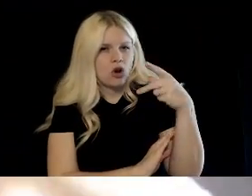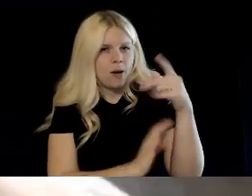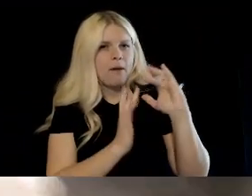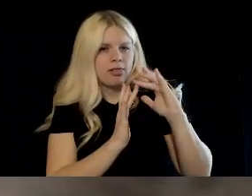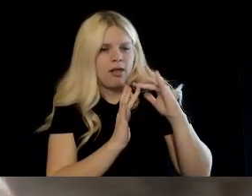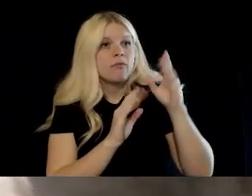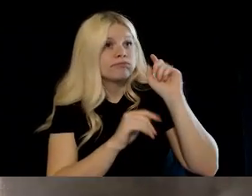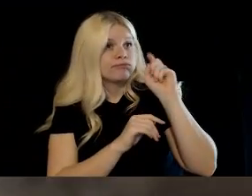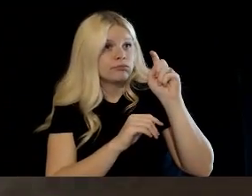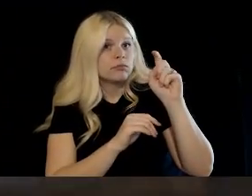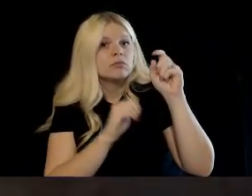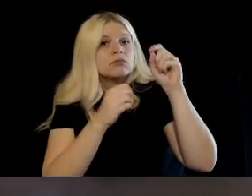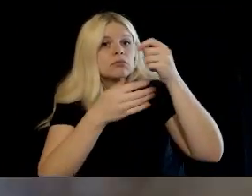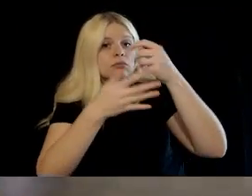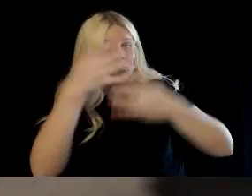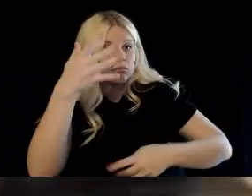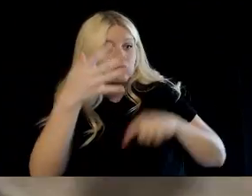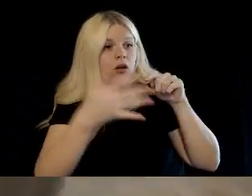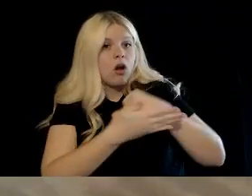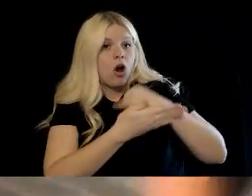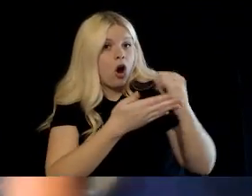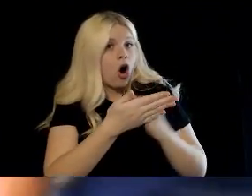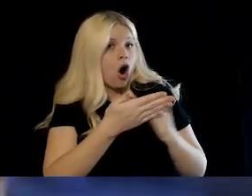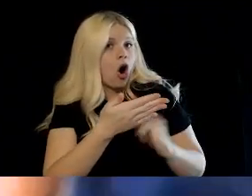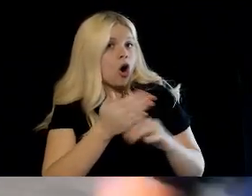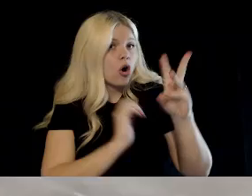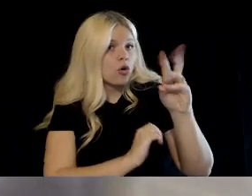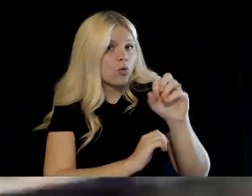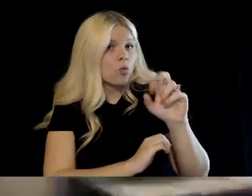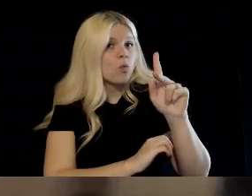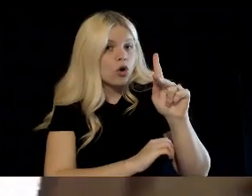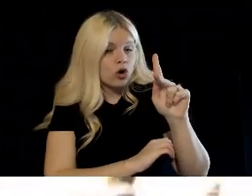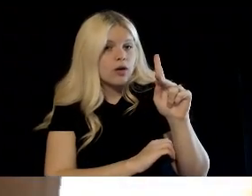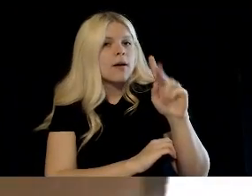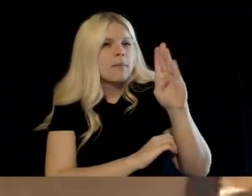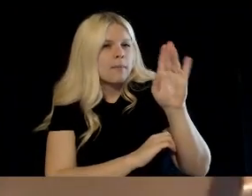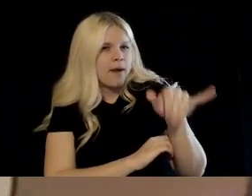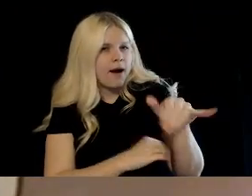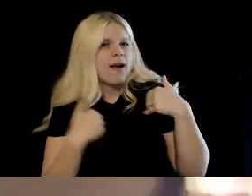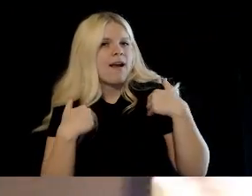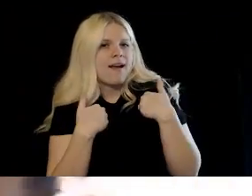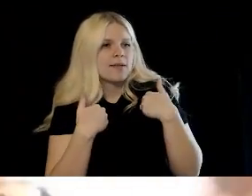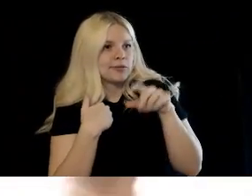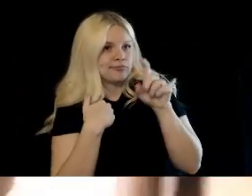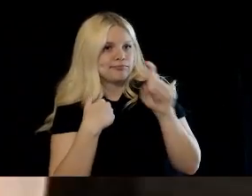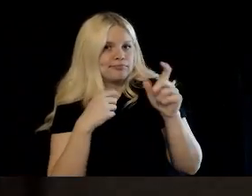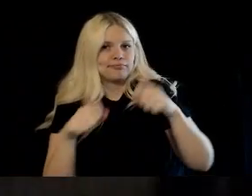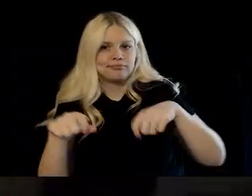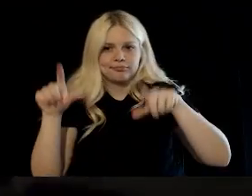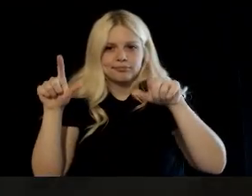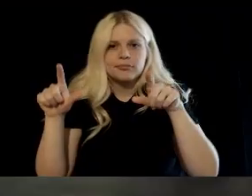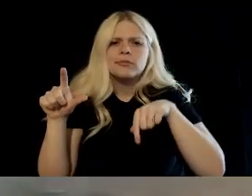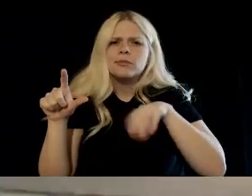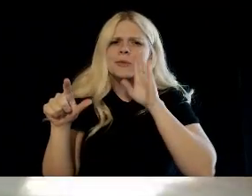artwork by animals and all of the species are there and we'll be highlighting different species all week showing you how they participate.